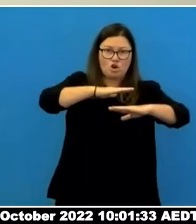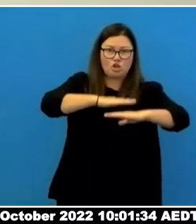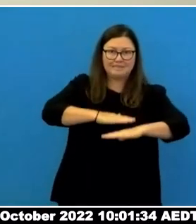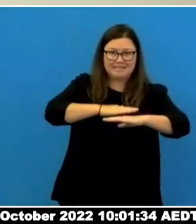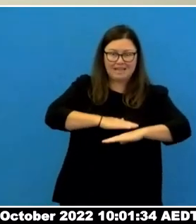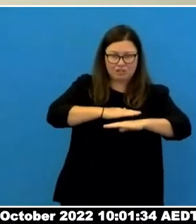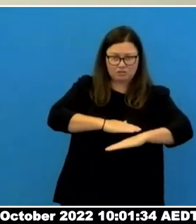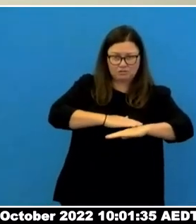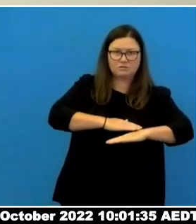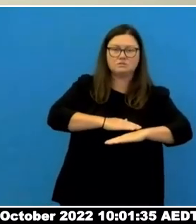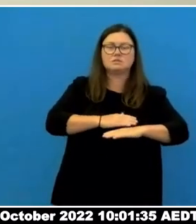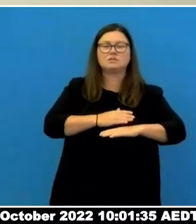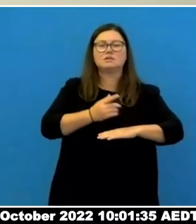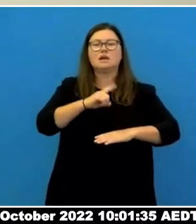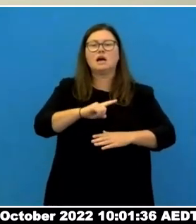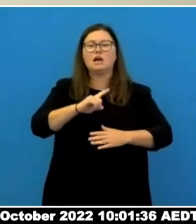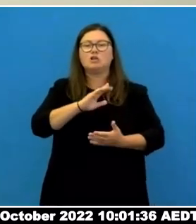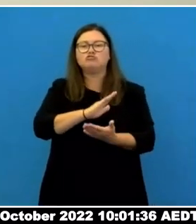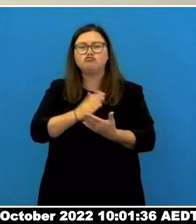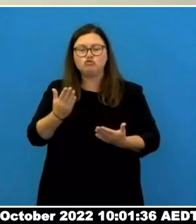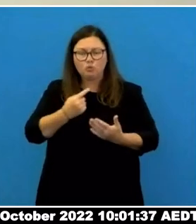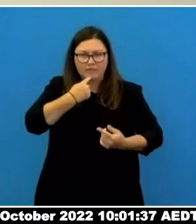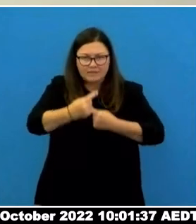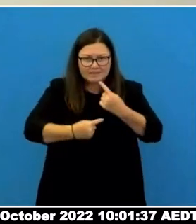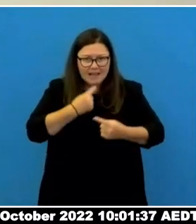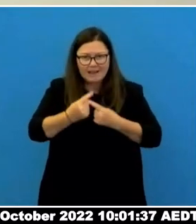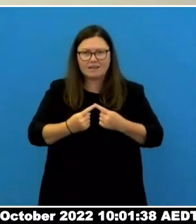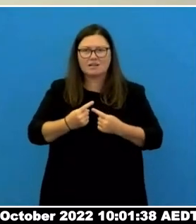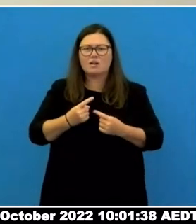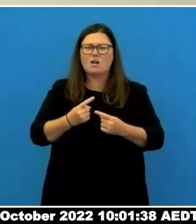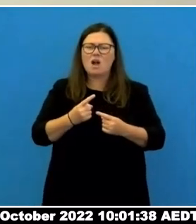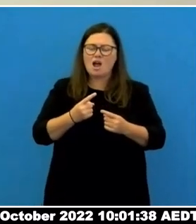definitions of racism and anti racism, intersectionality.